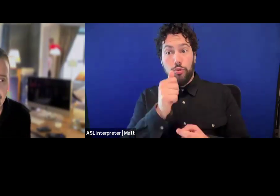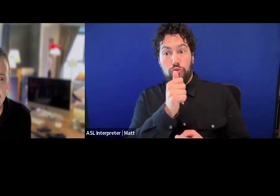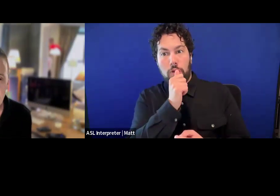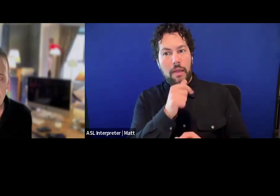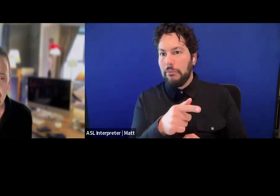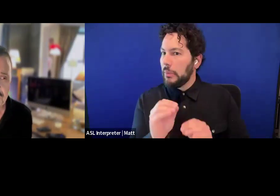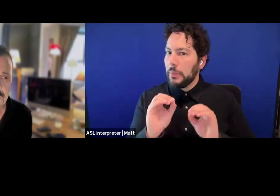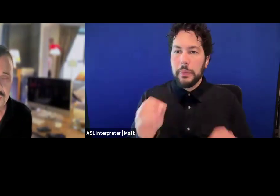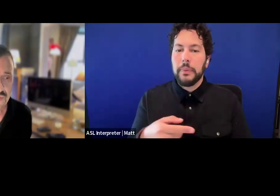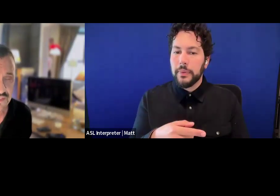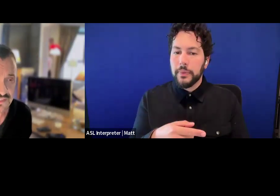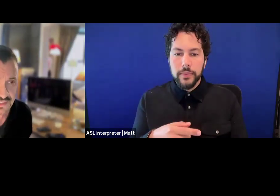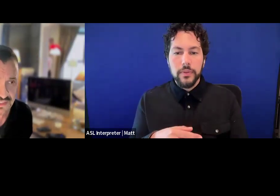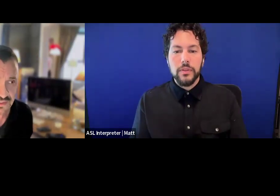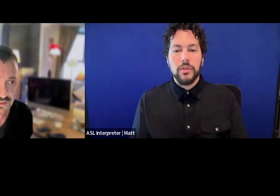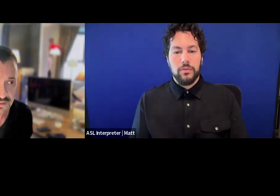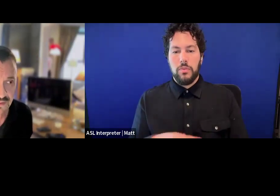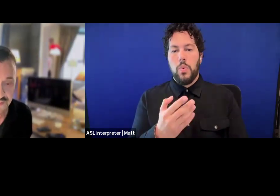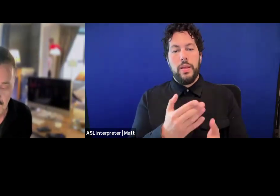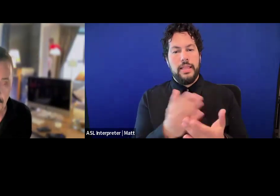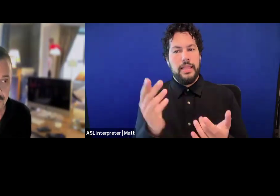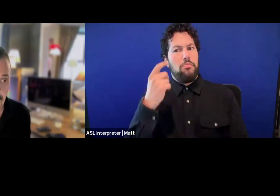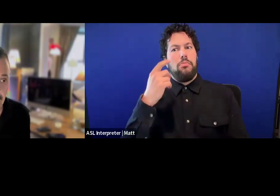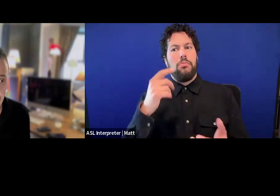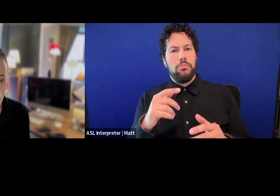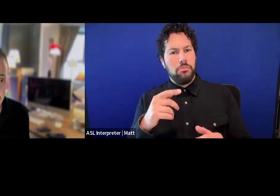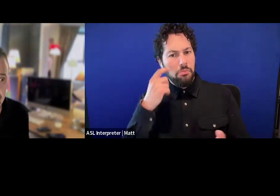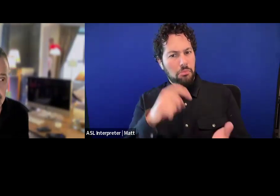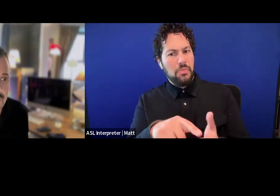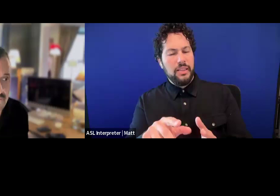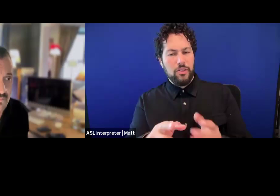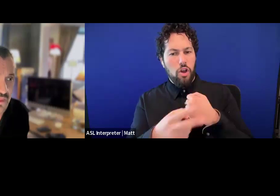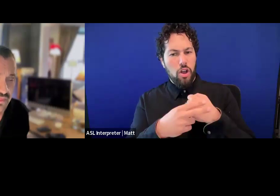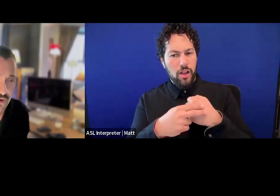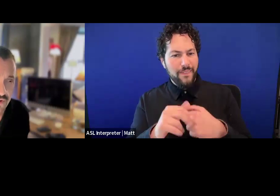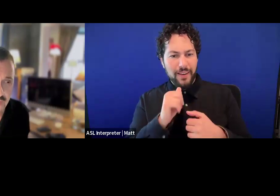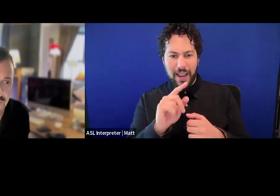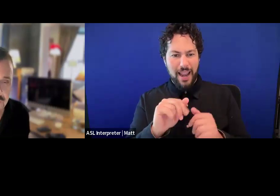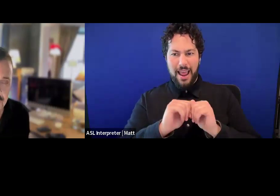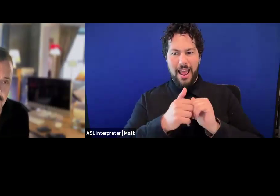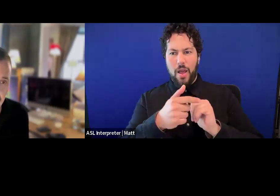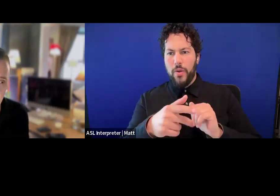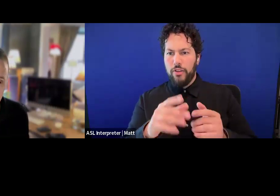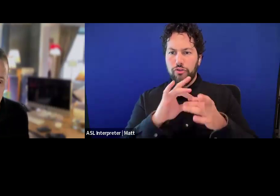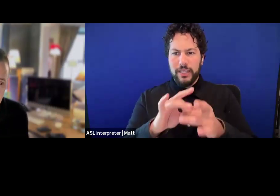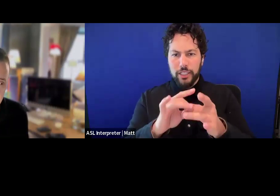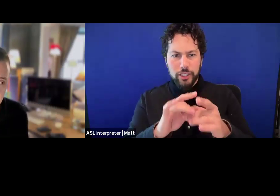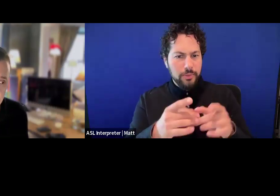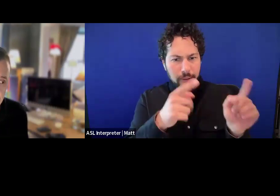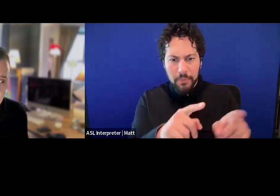is not just that these relations existed, It's how they were lived. They are not consistently marked as deviant.